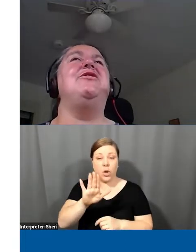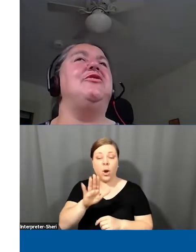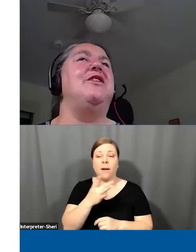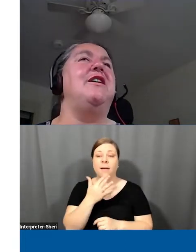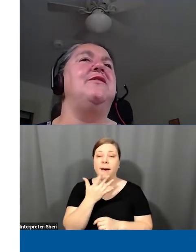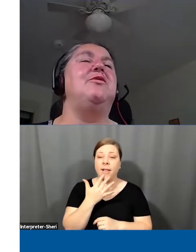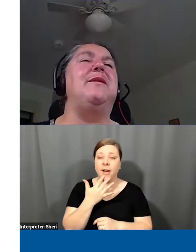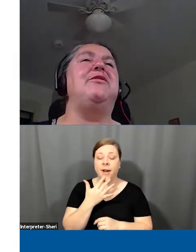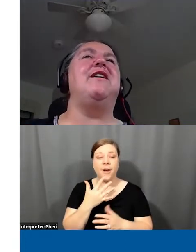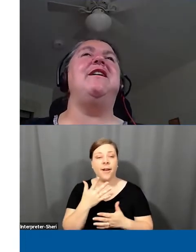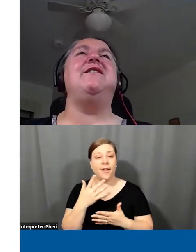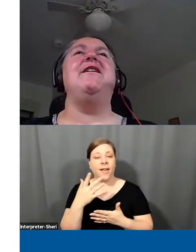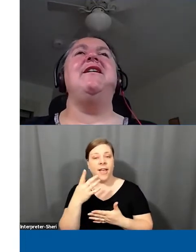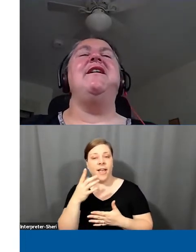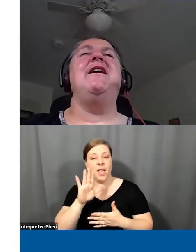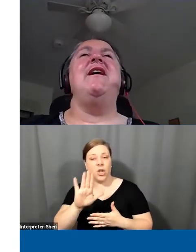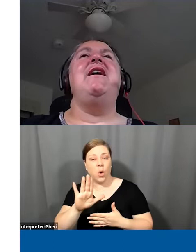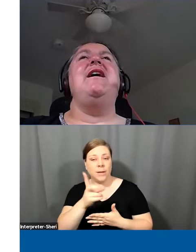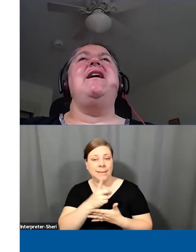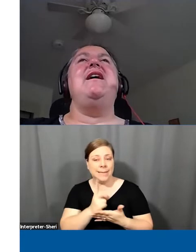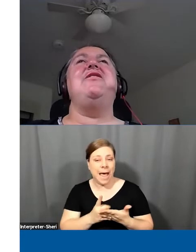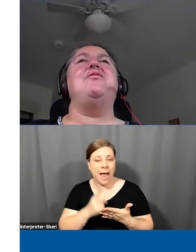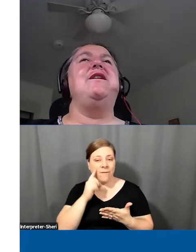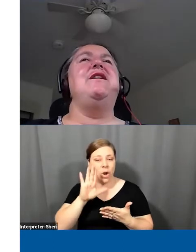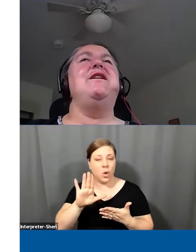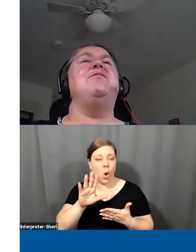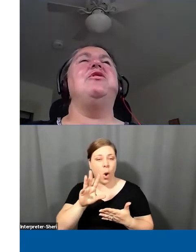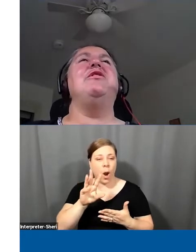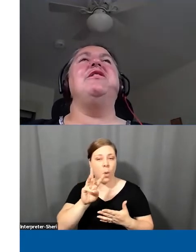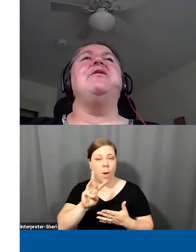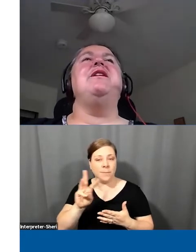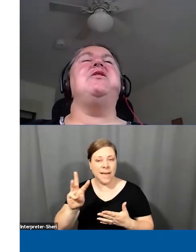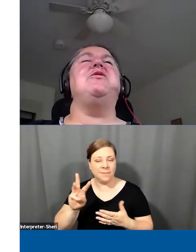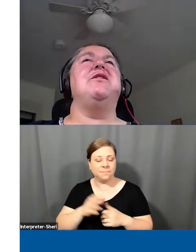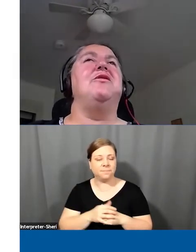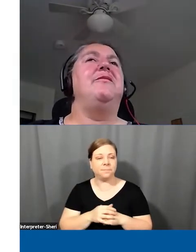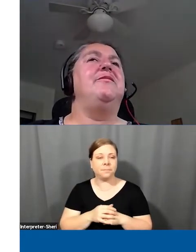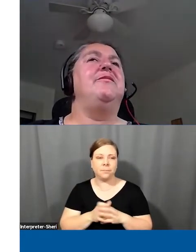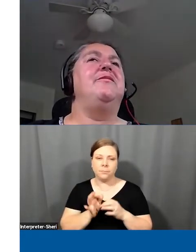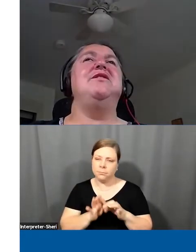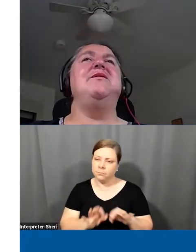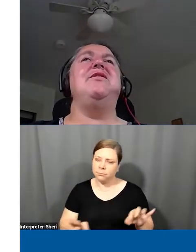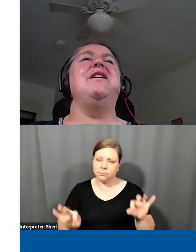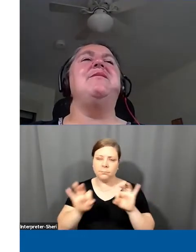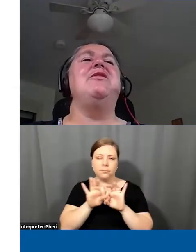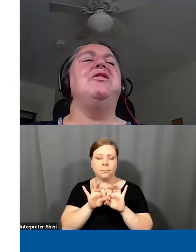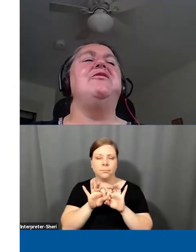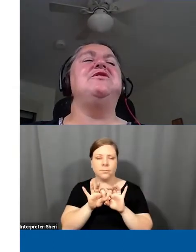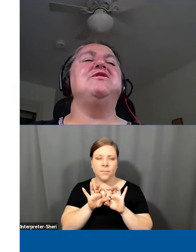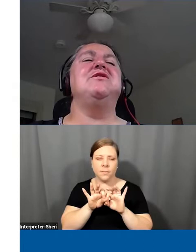your design of your website, it's really important and really critical to think about low vision.